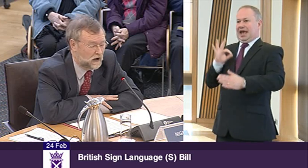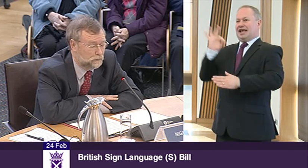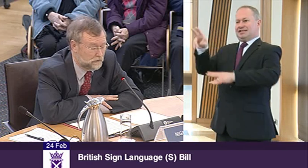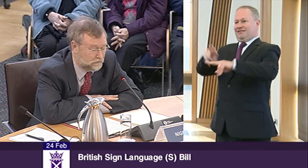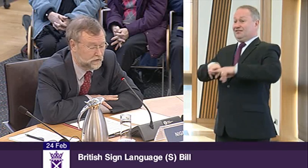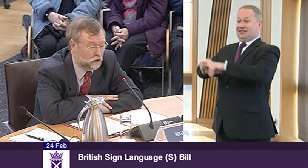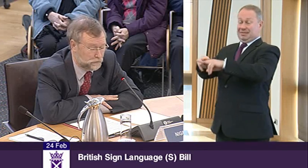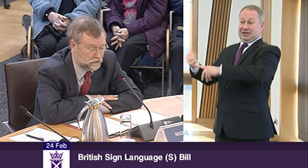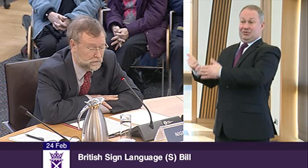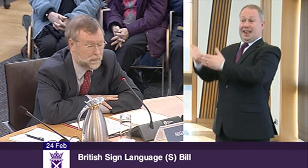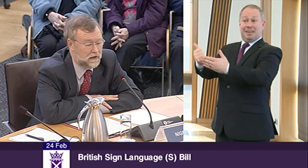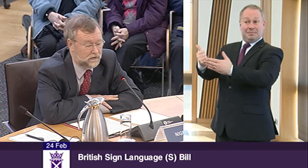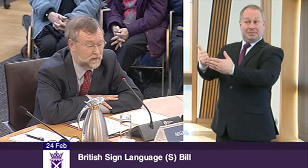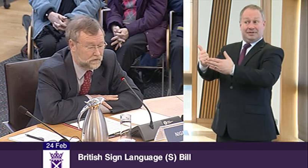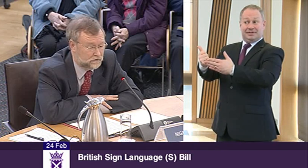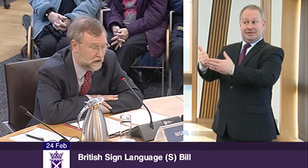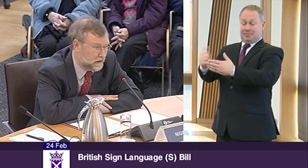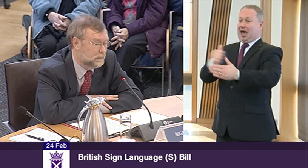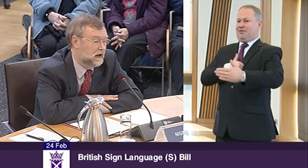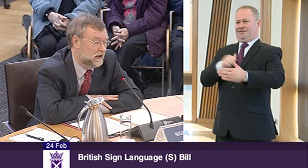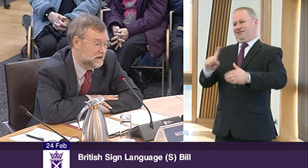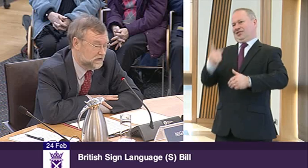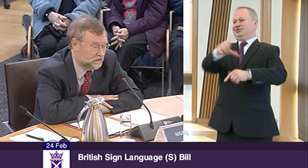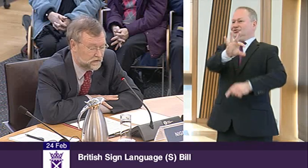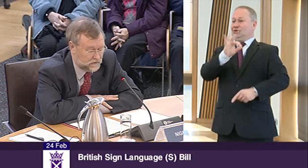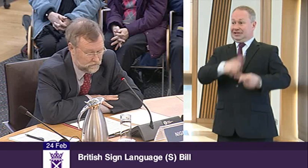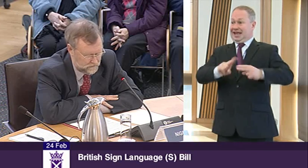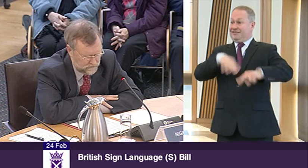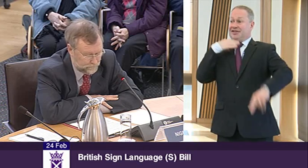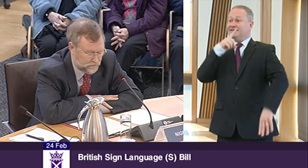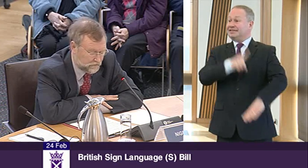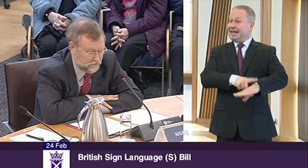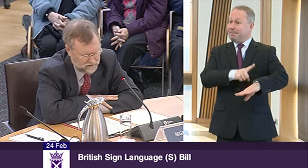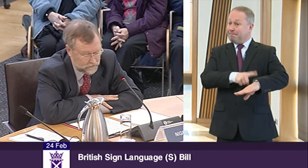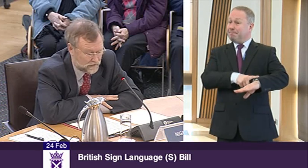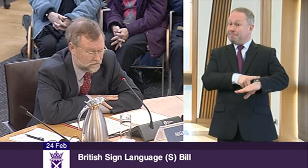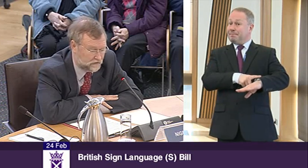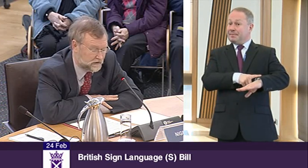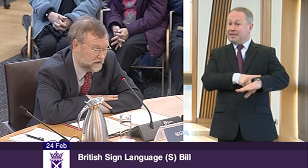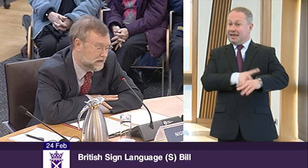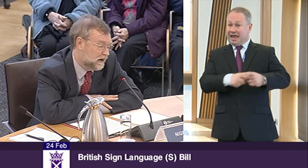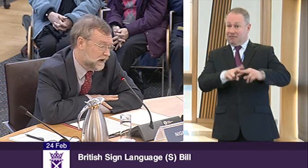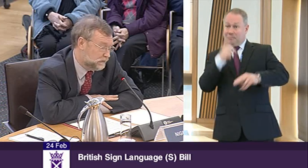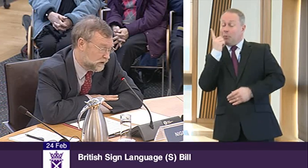from family members, but our preferred option, if there is time and if circumstances allow